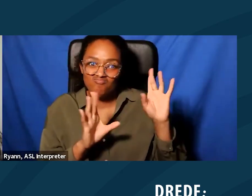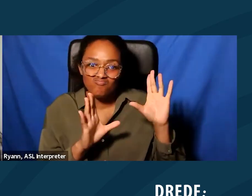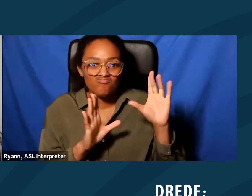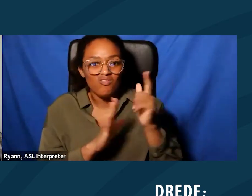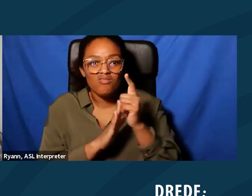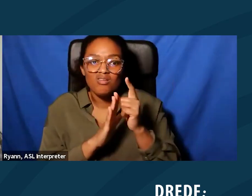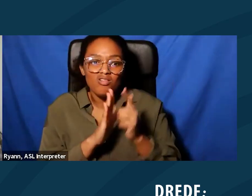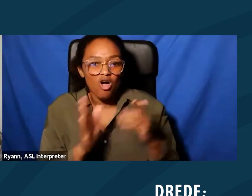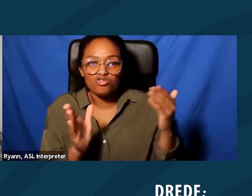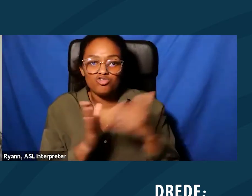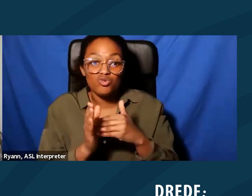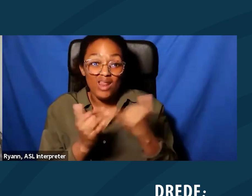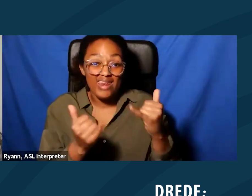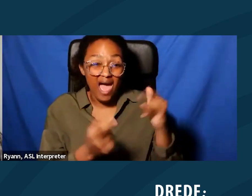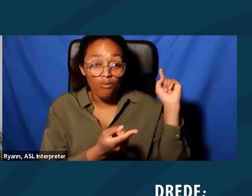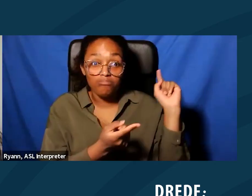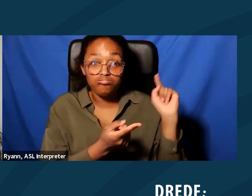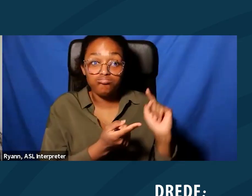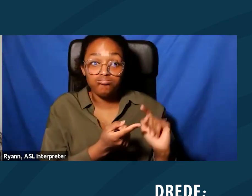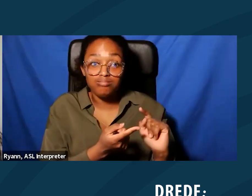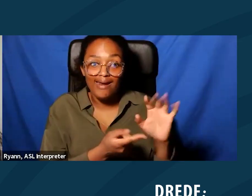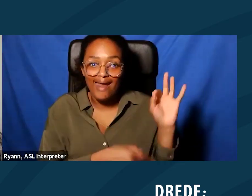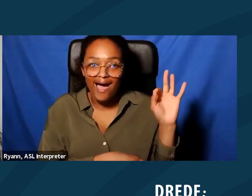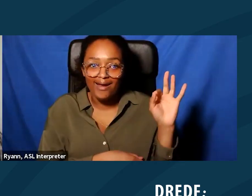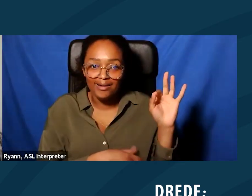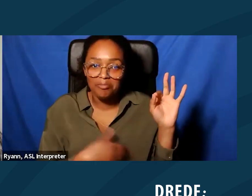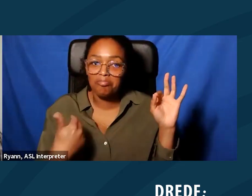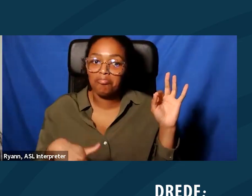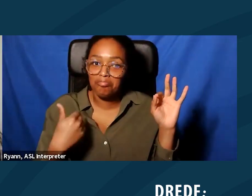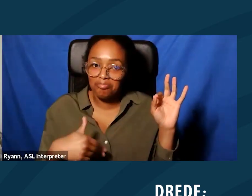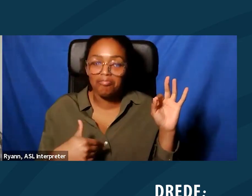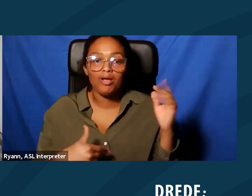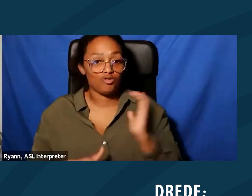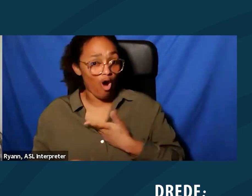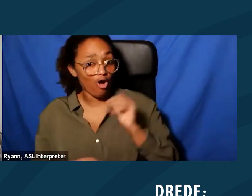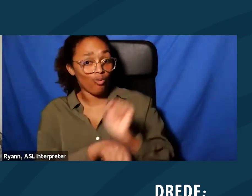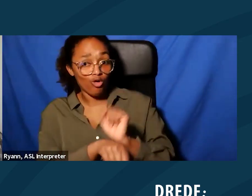we know it works. We know what Michael said works.